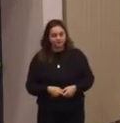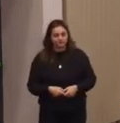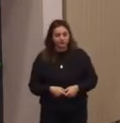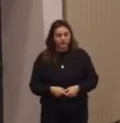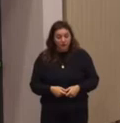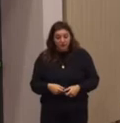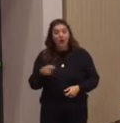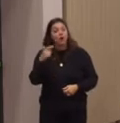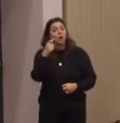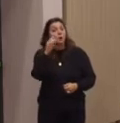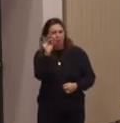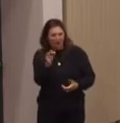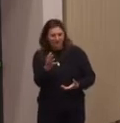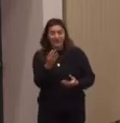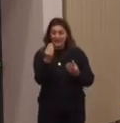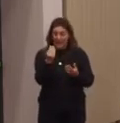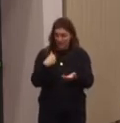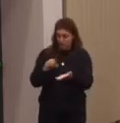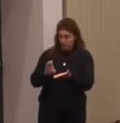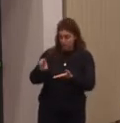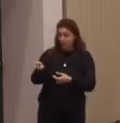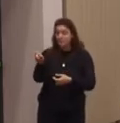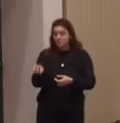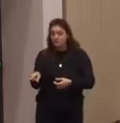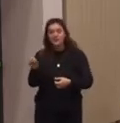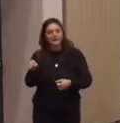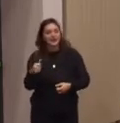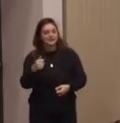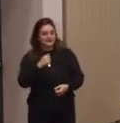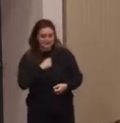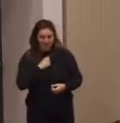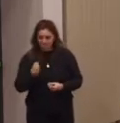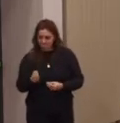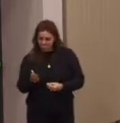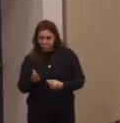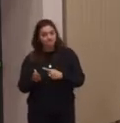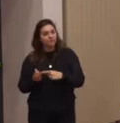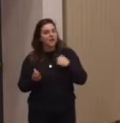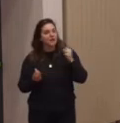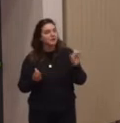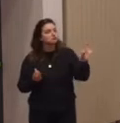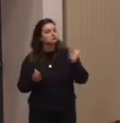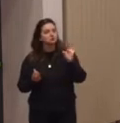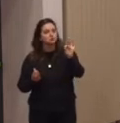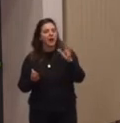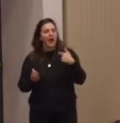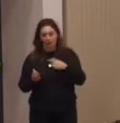choice and dignity. But for persons with disabilities, it can create additional barriers if not planned